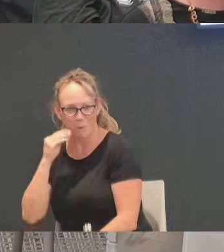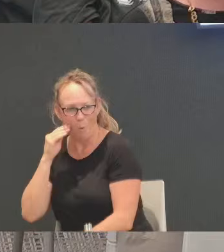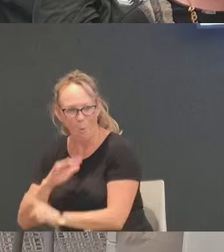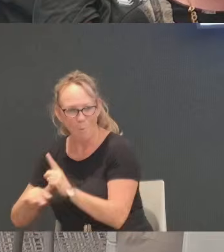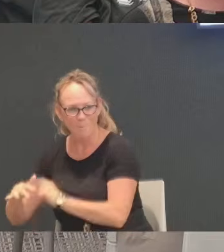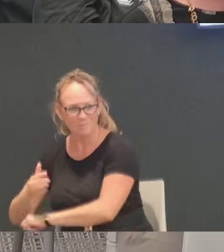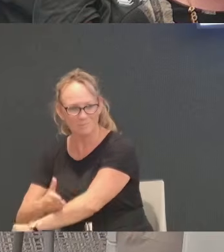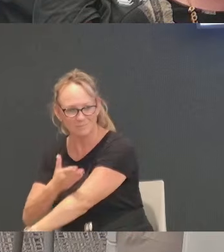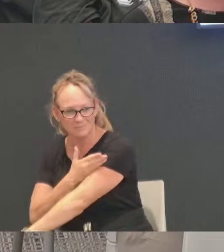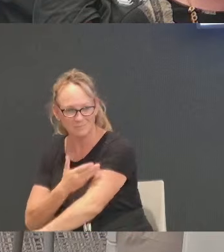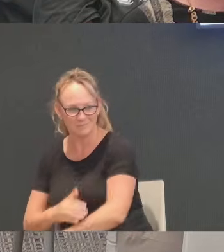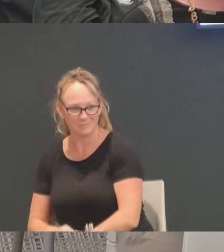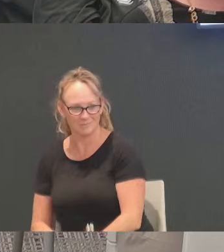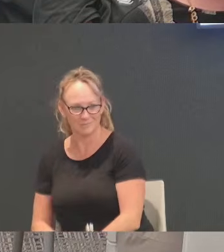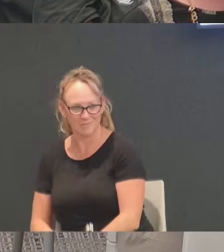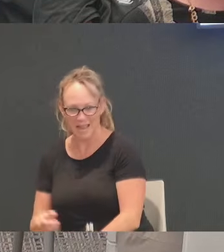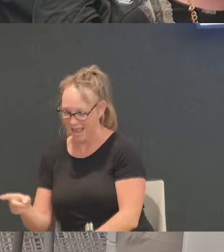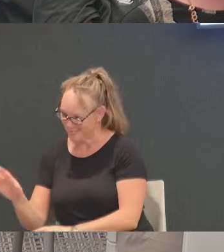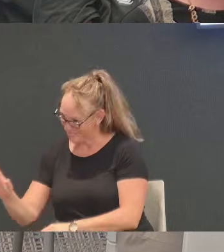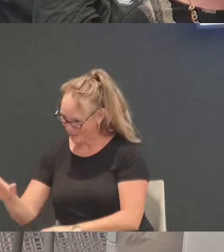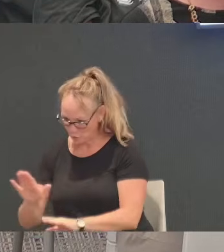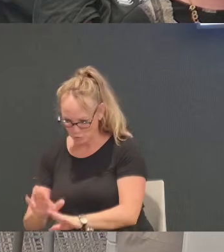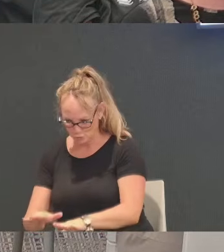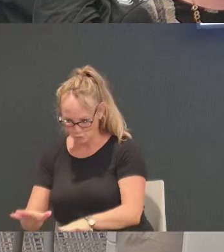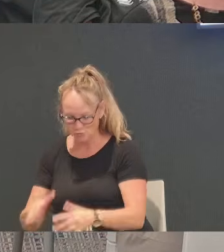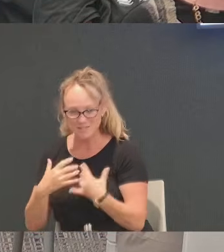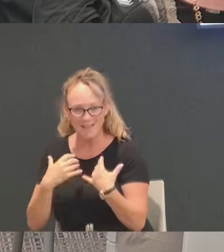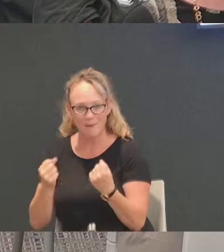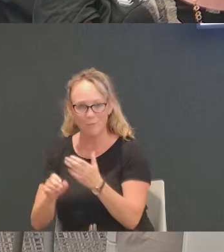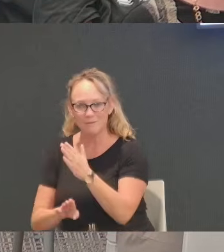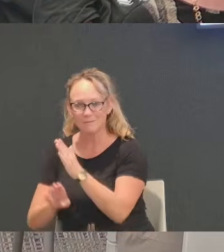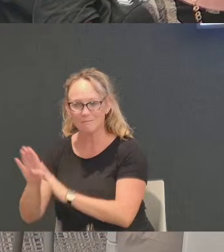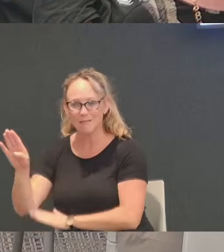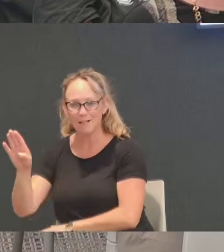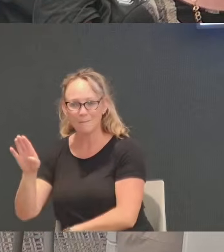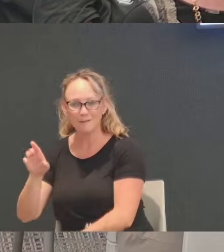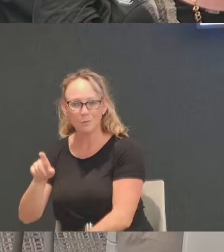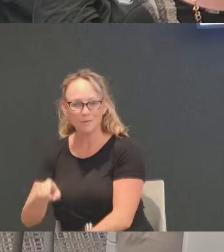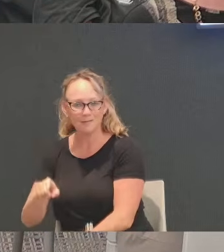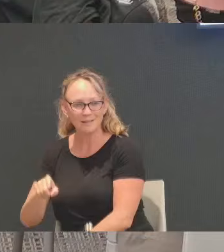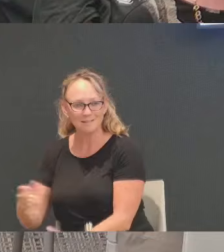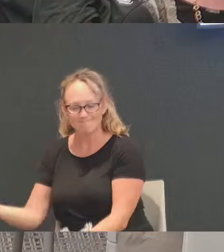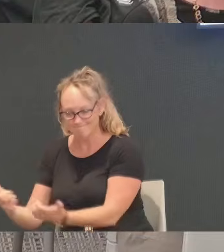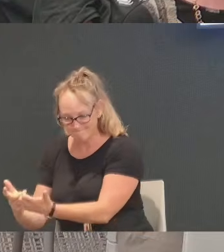better equipped to meet their children's health and developmental needs. Without levy funding,